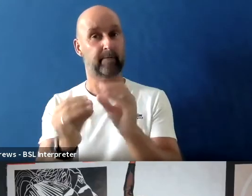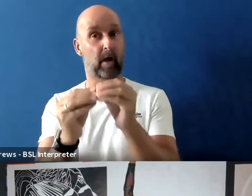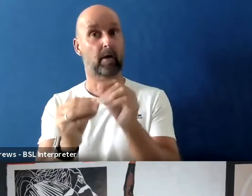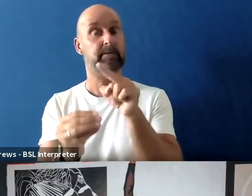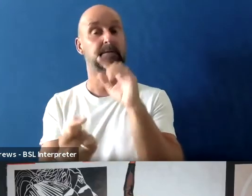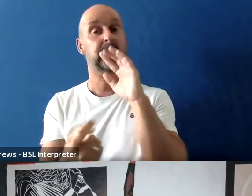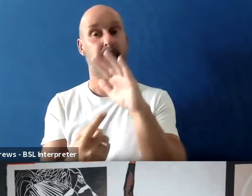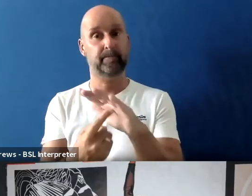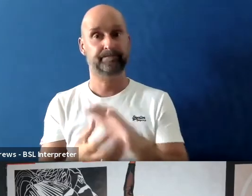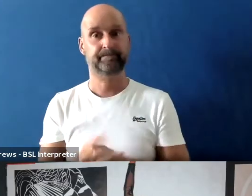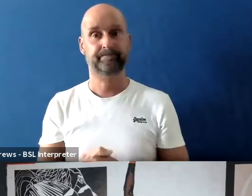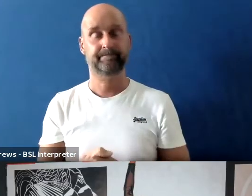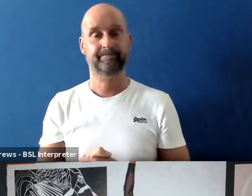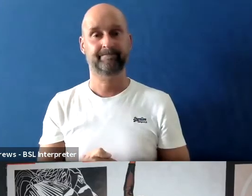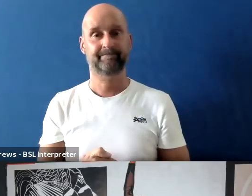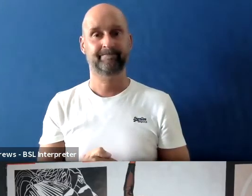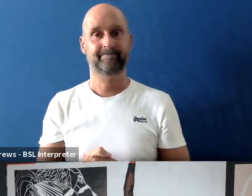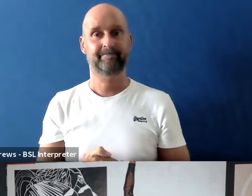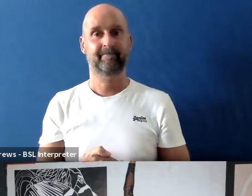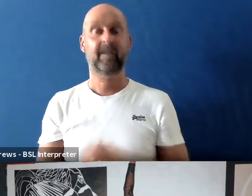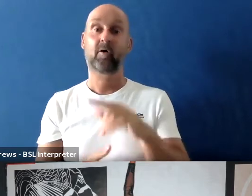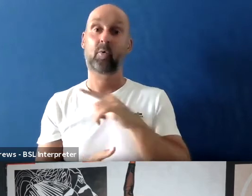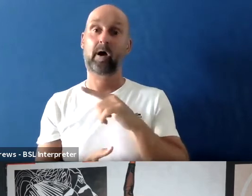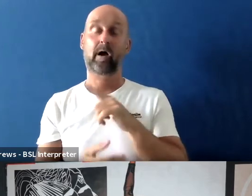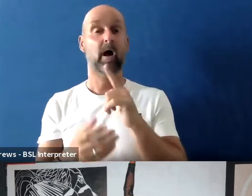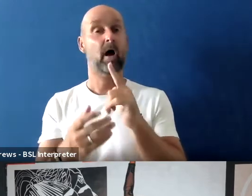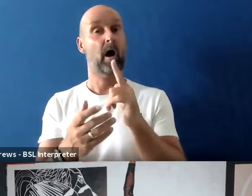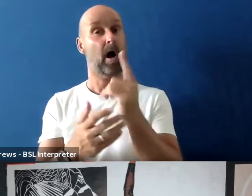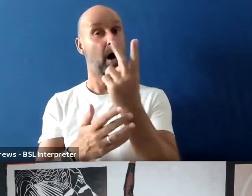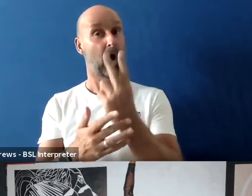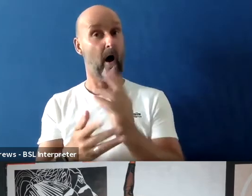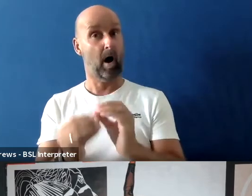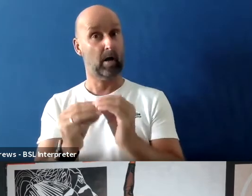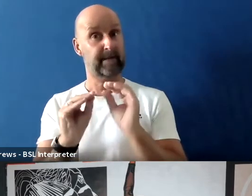Just to finish, the threat to Arts education is yet another example of the government’s